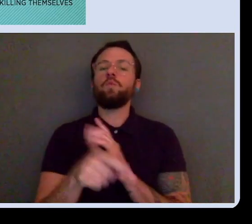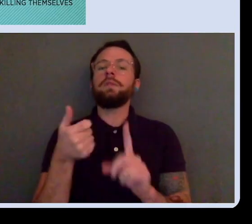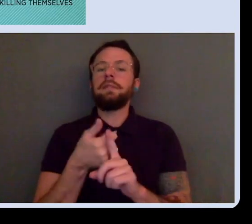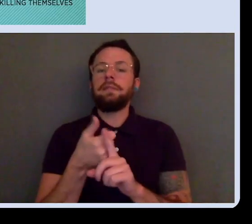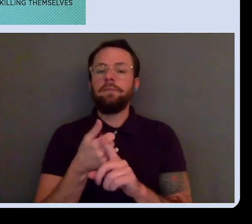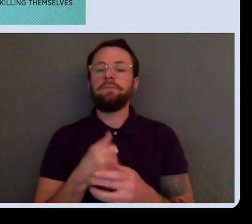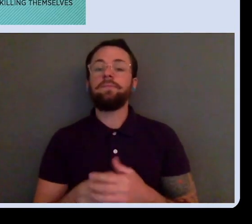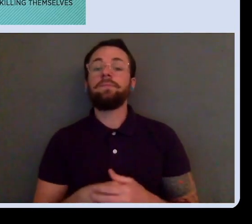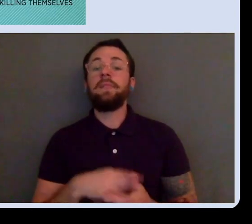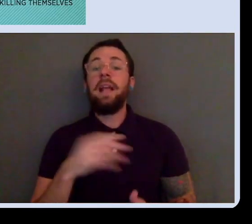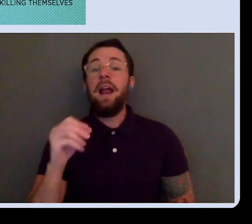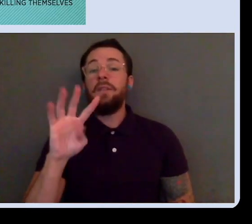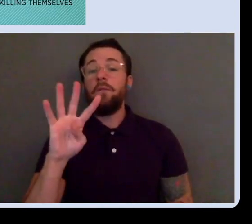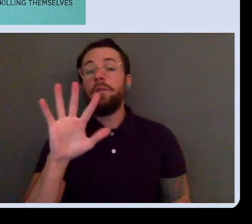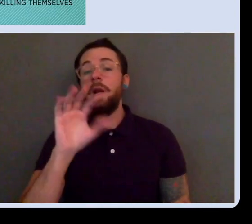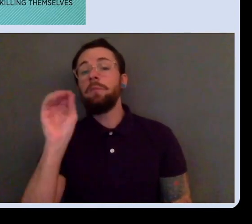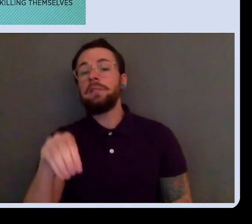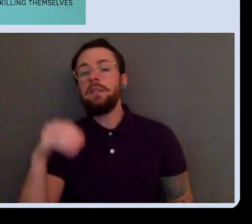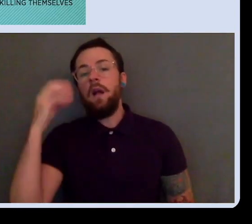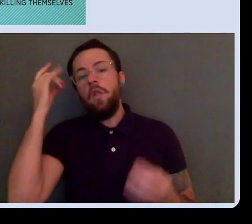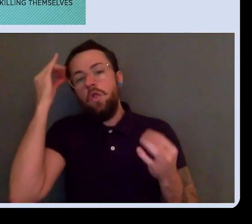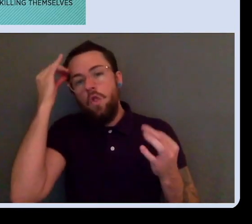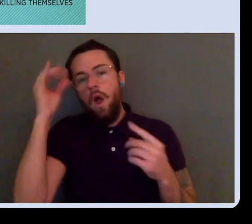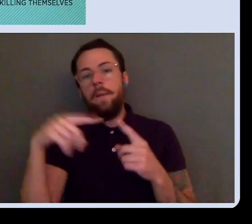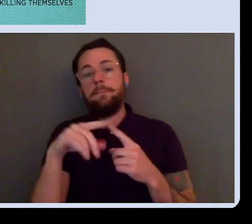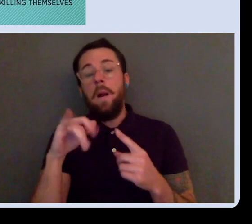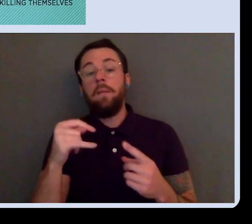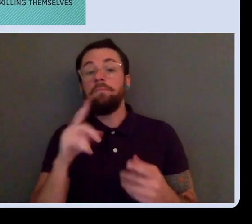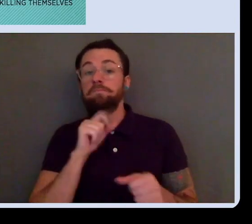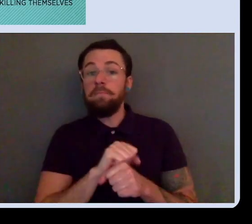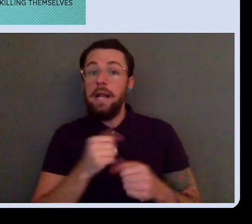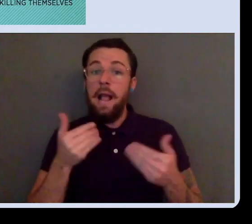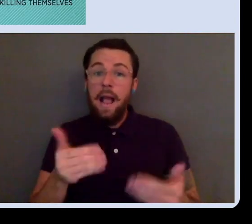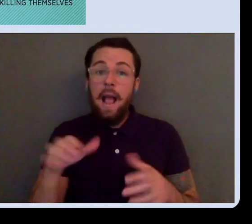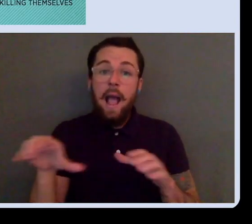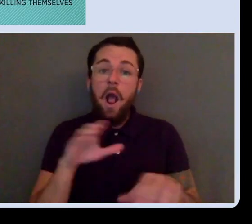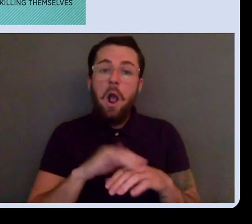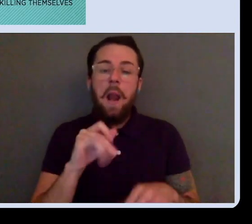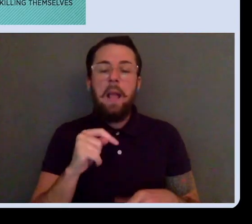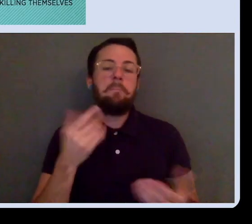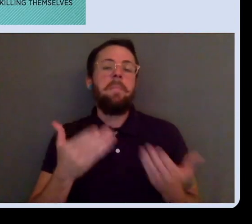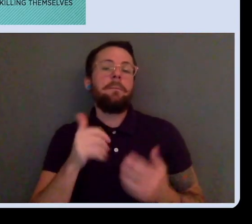They may not be out in had school or accepted in school so one-third of attempted suicide.